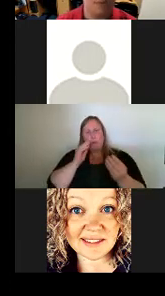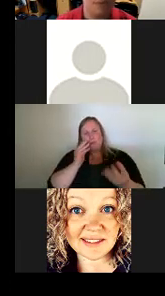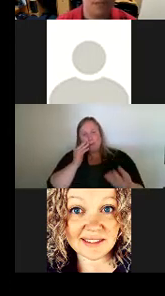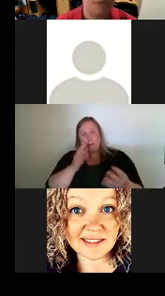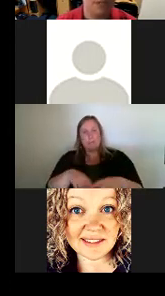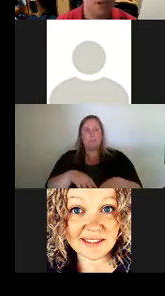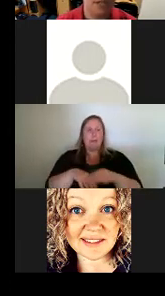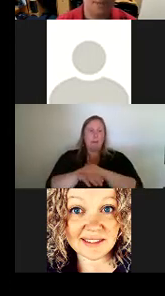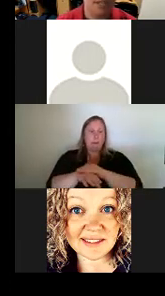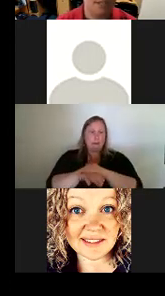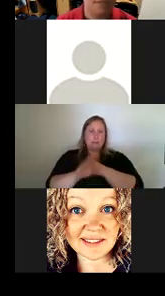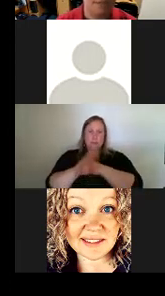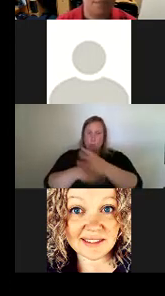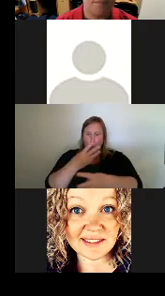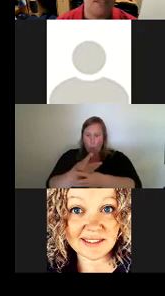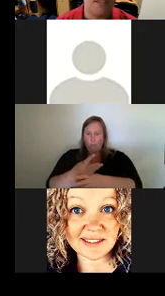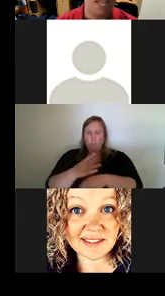WHICH IS AN ONLINE MAGAZINE FROM AFB.